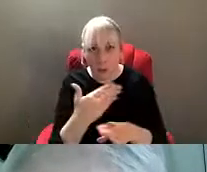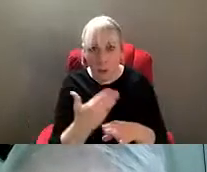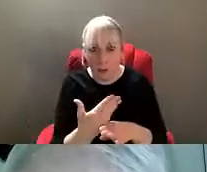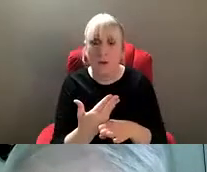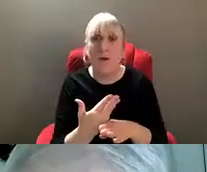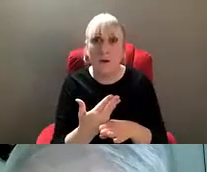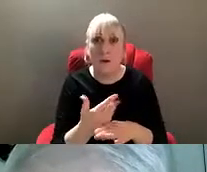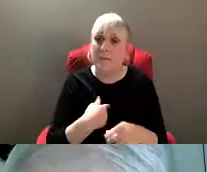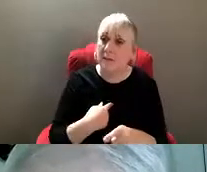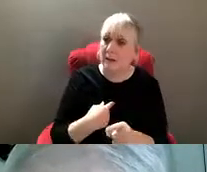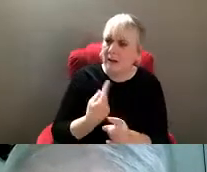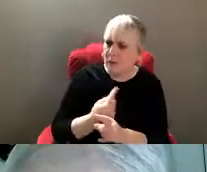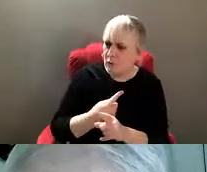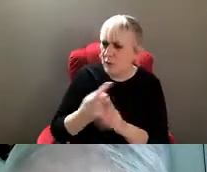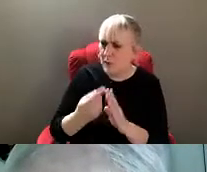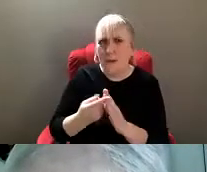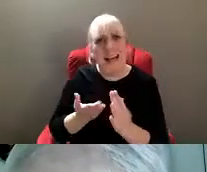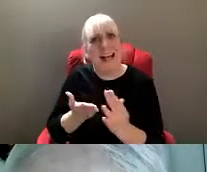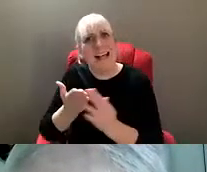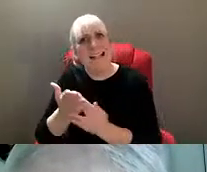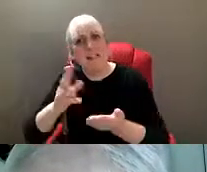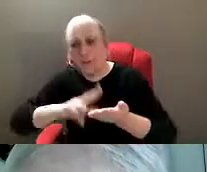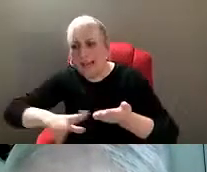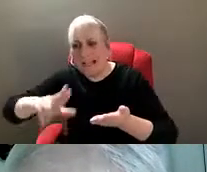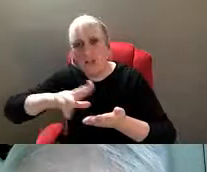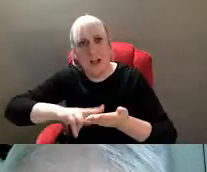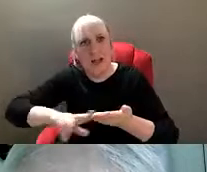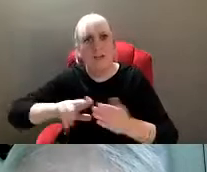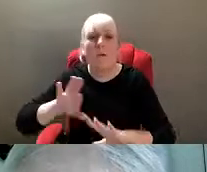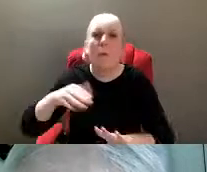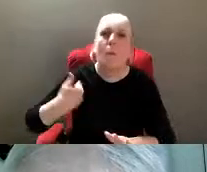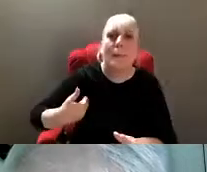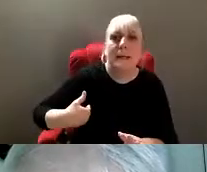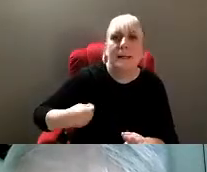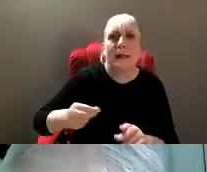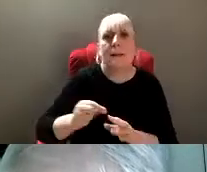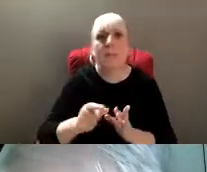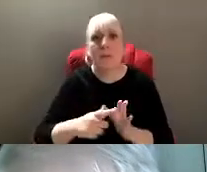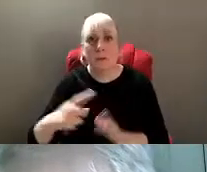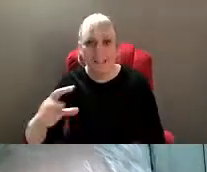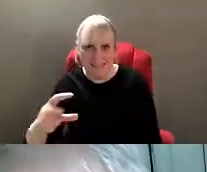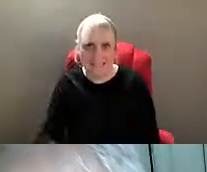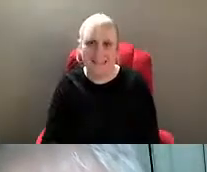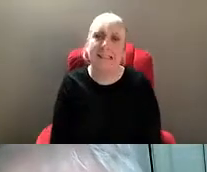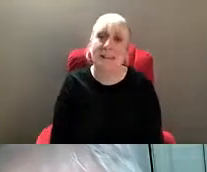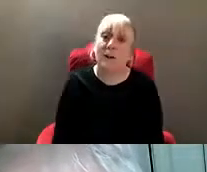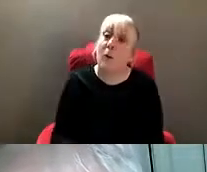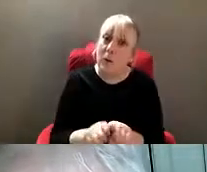access to nature by by women and poc uh and and and people with disabilities including queer